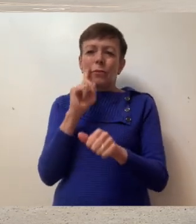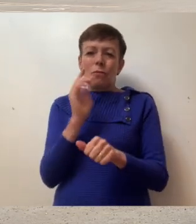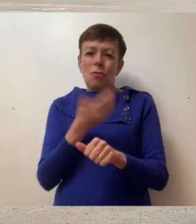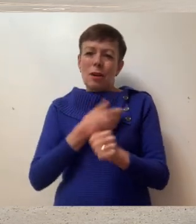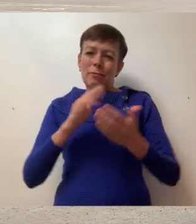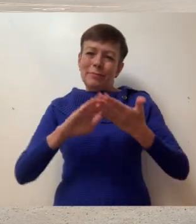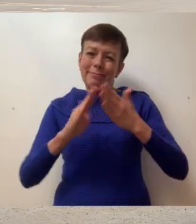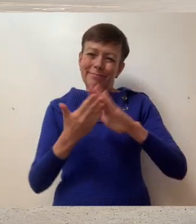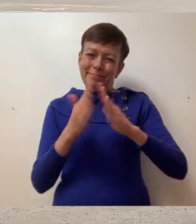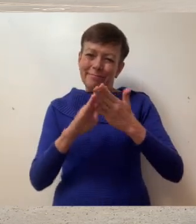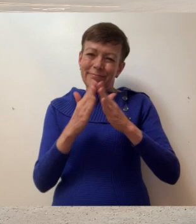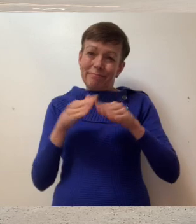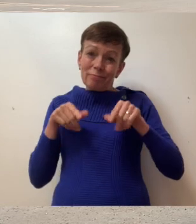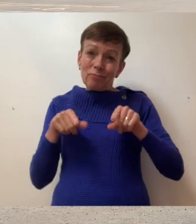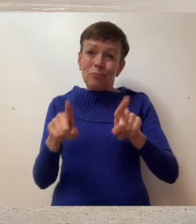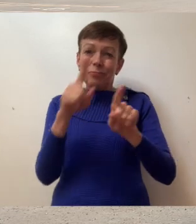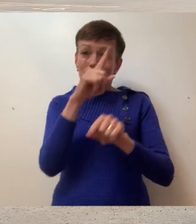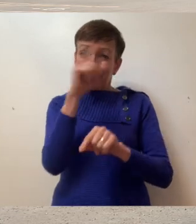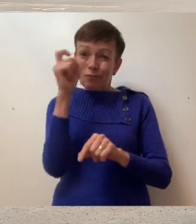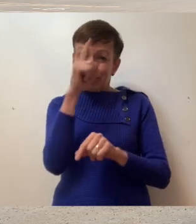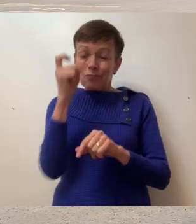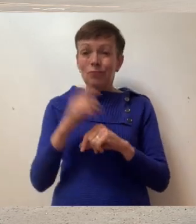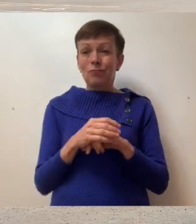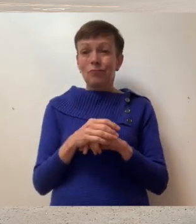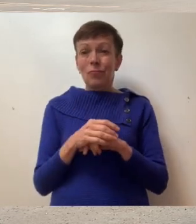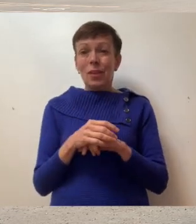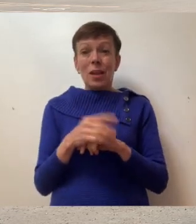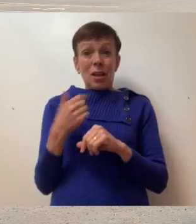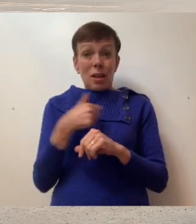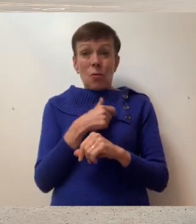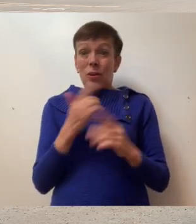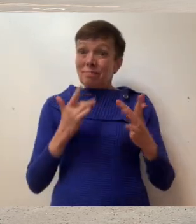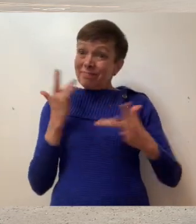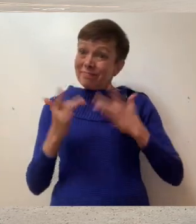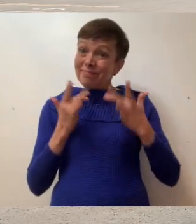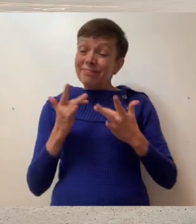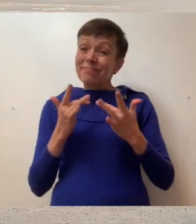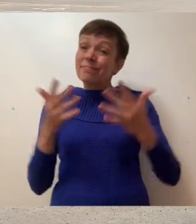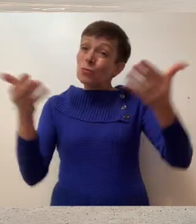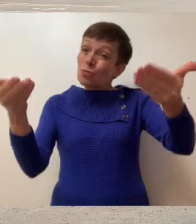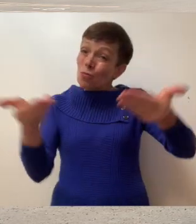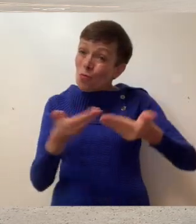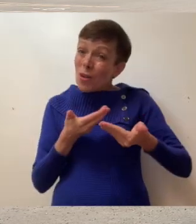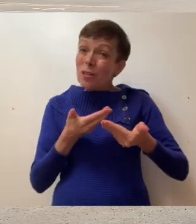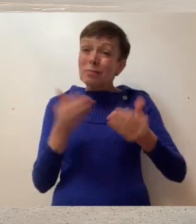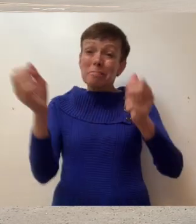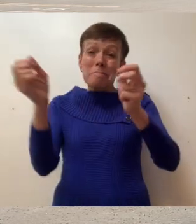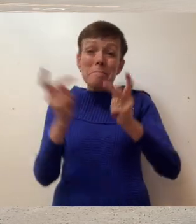We look foward to welcoming you back into our wonderful facilities and amenities very, very soon.